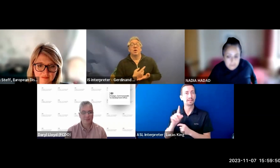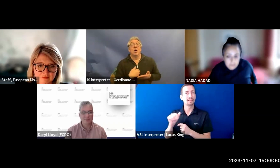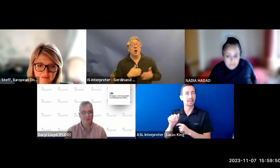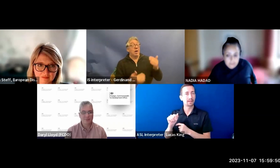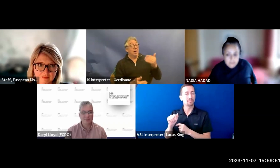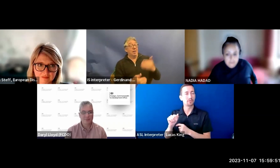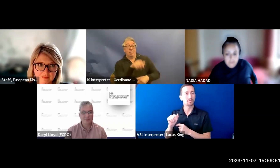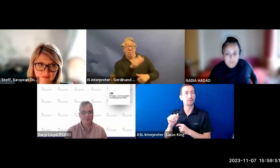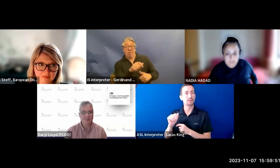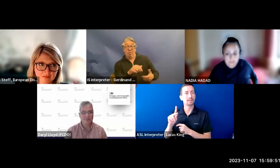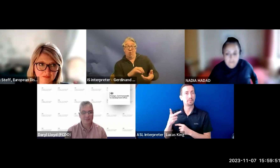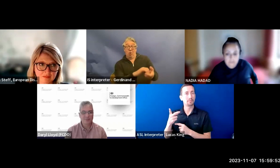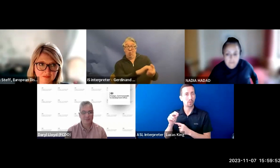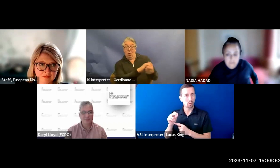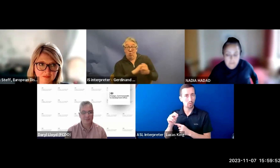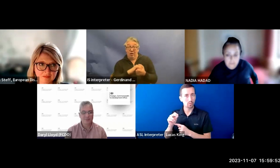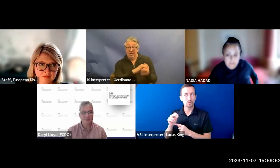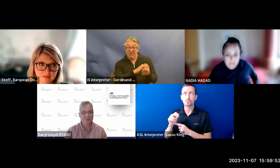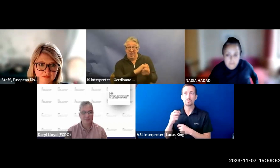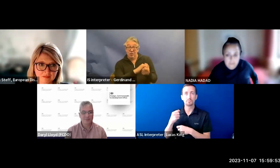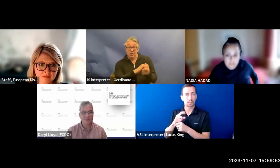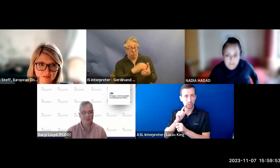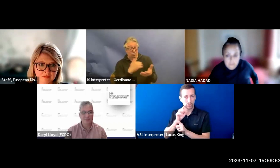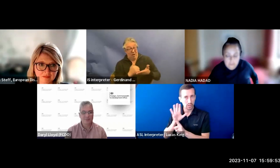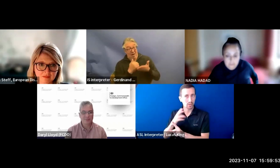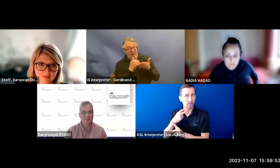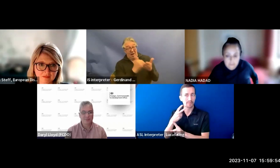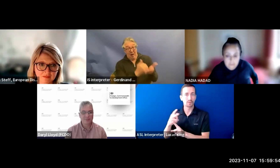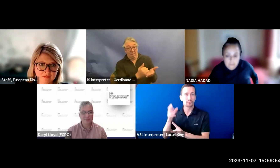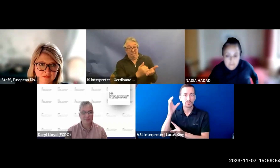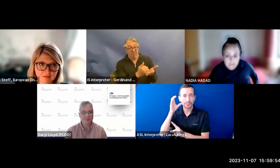to make their voice heard in the country,